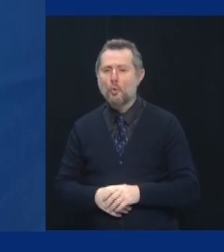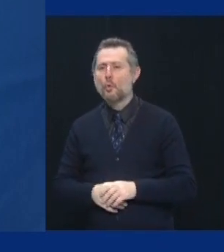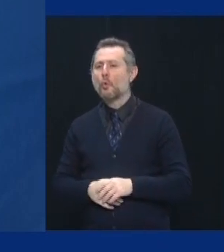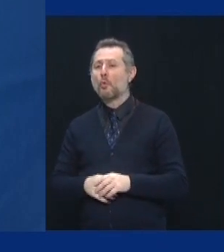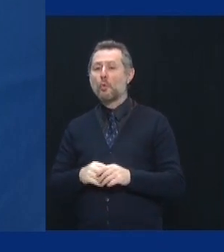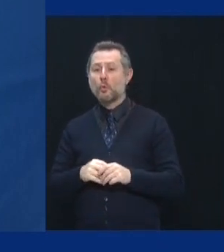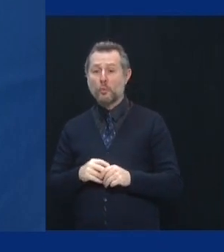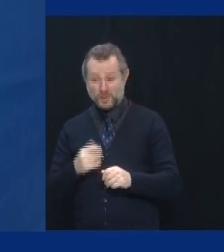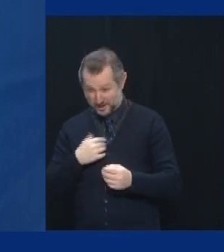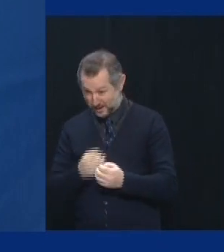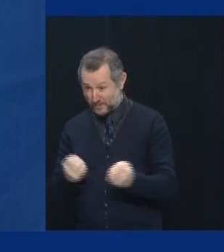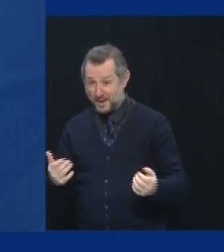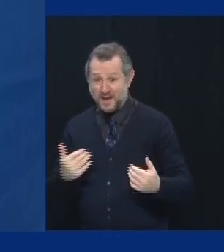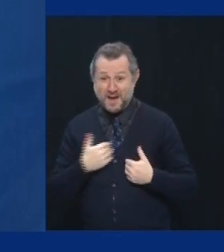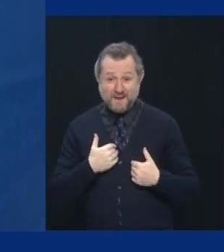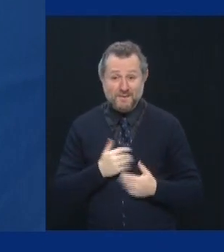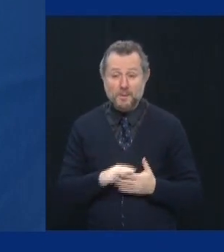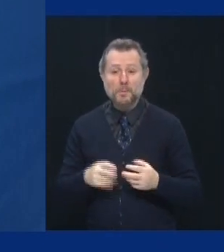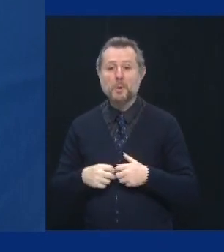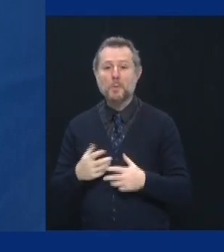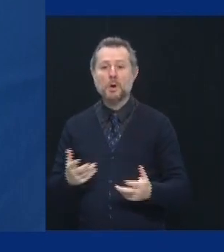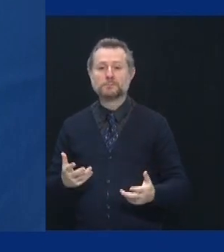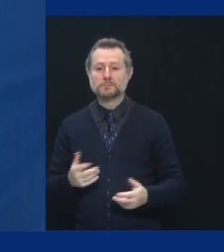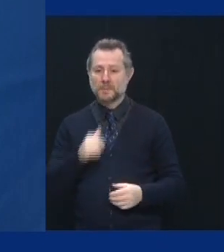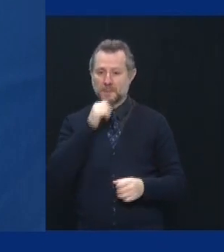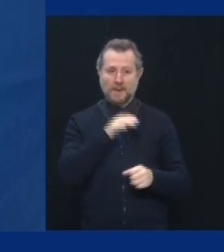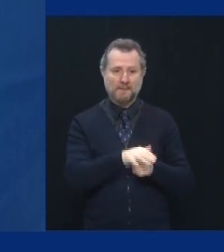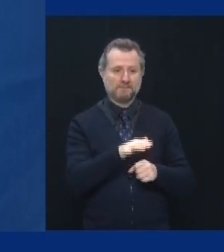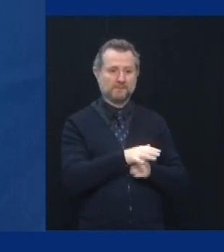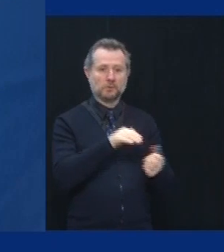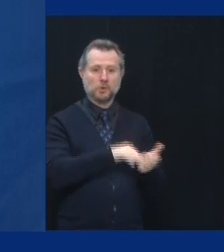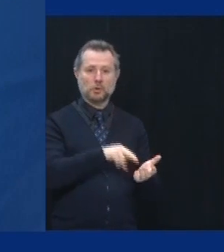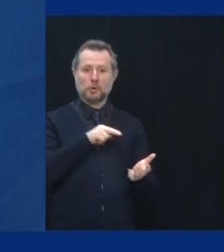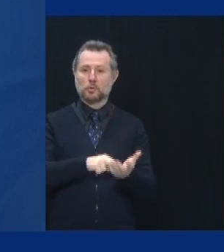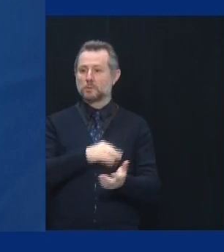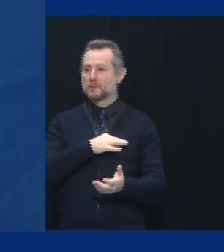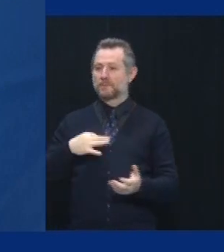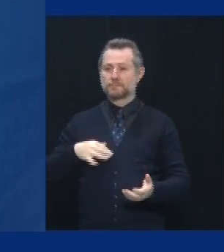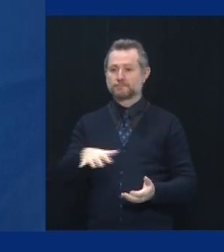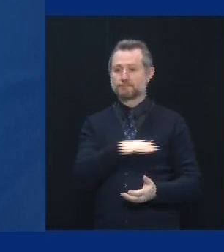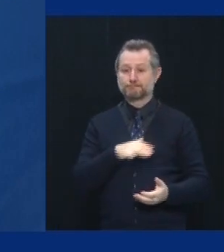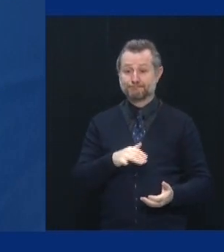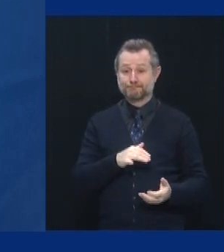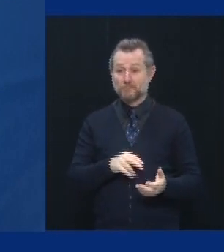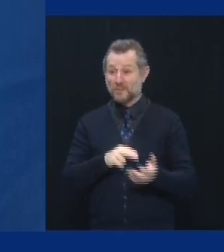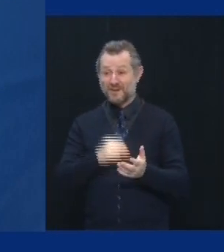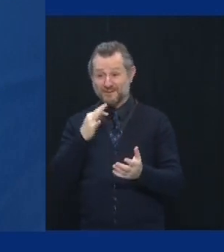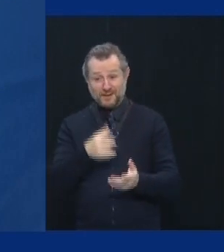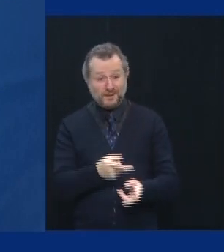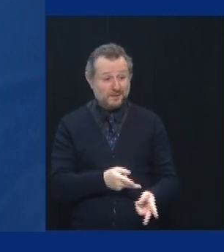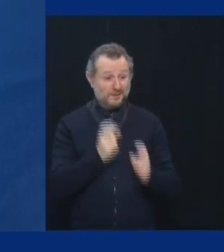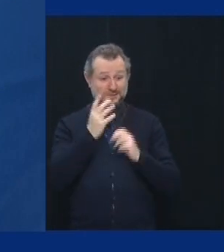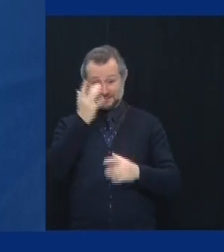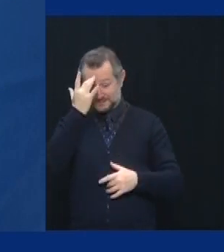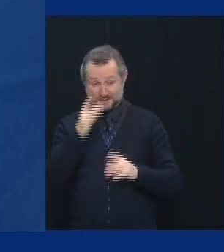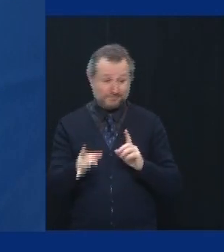CAPACITY, IT'S NOT THAT HOSPITALS ARE RUNNING OUT OF BEDS, OR EQUIPMENT. HOSPITALS ARE RUNNING OUT OF STAFF.